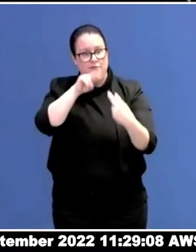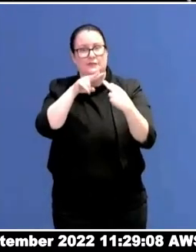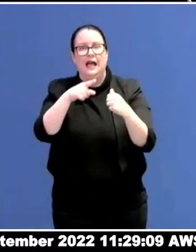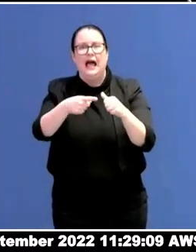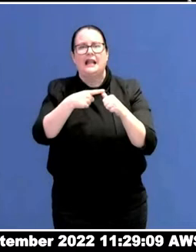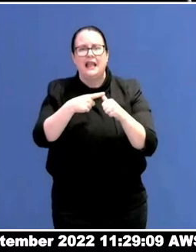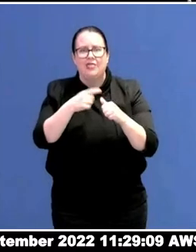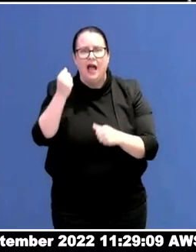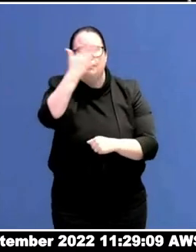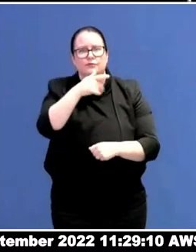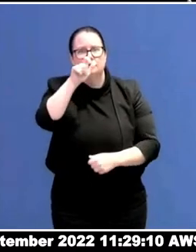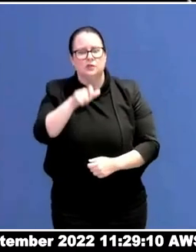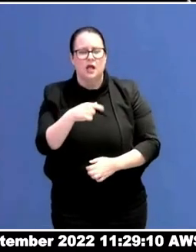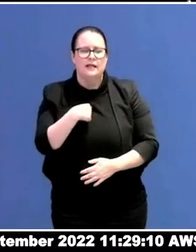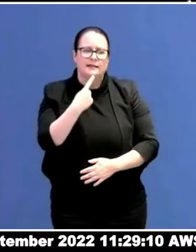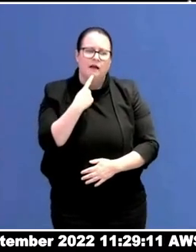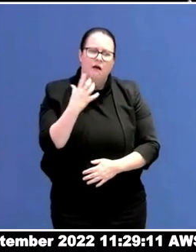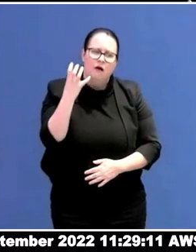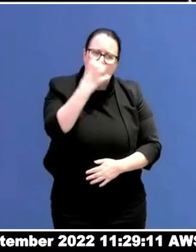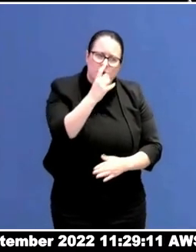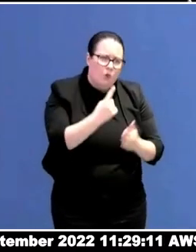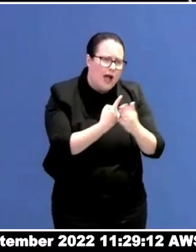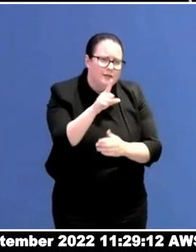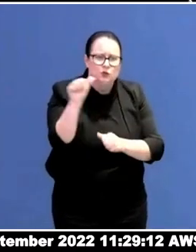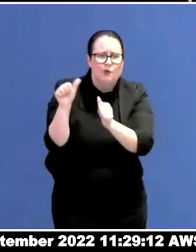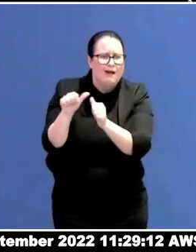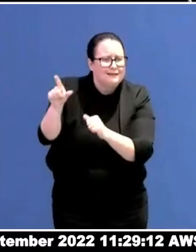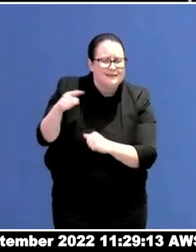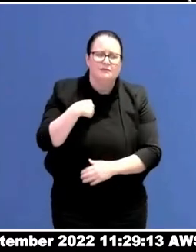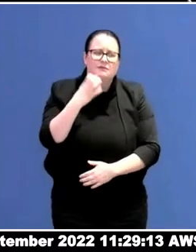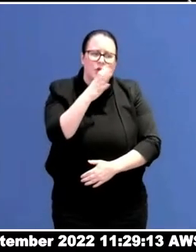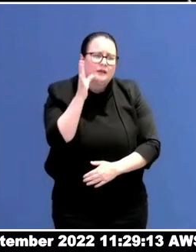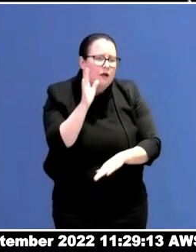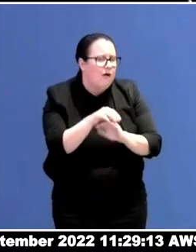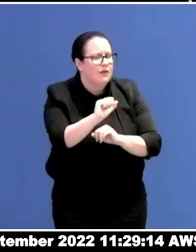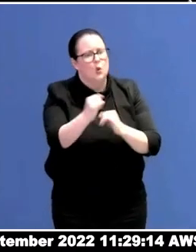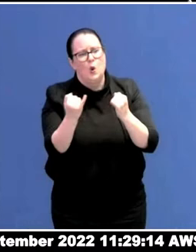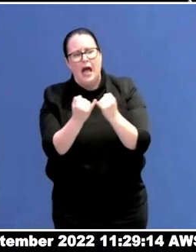happened to her, your aunty or your uncle or your little niece or nephew.